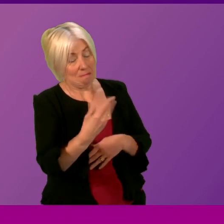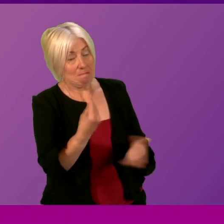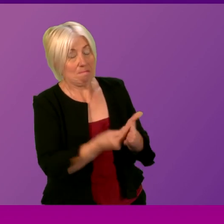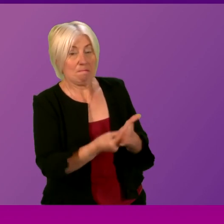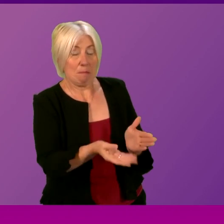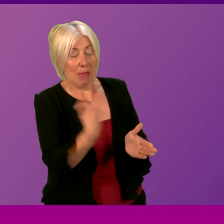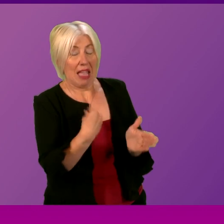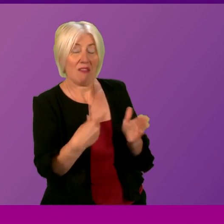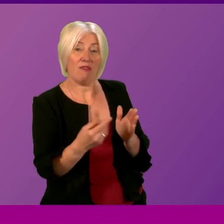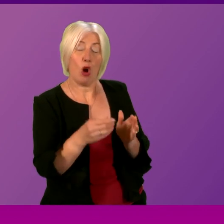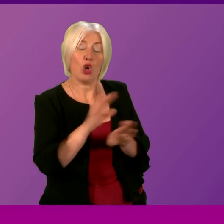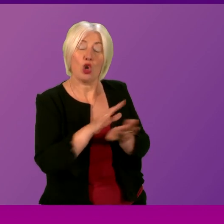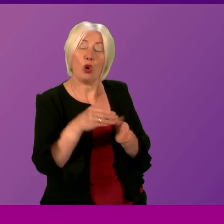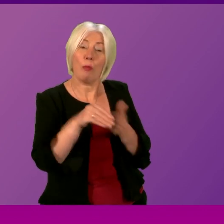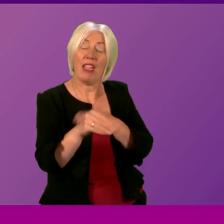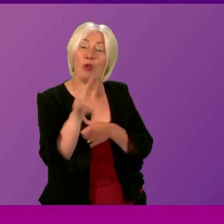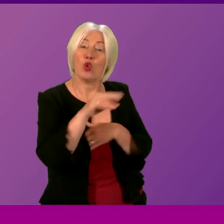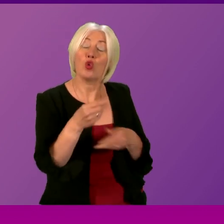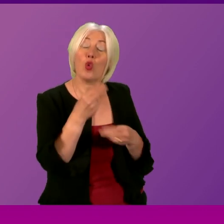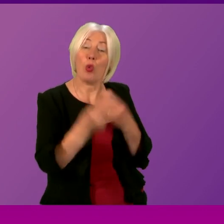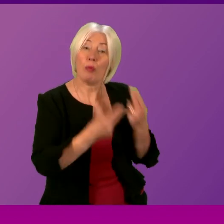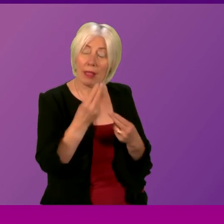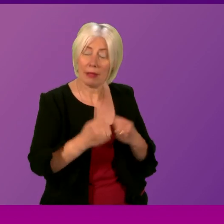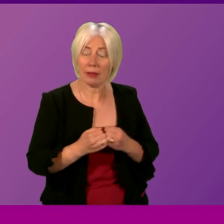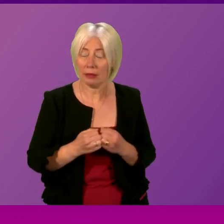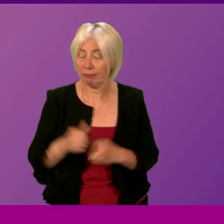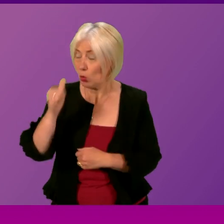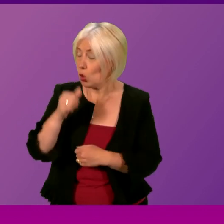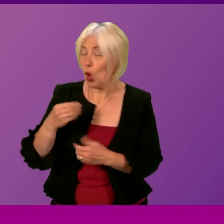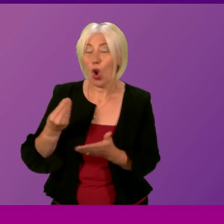We recognise that the cost of living crisis is putting a huge strain on families and that many